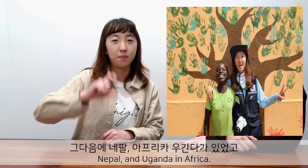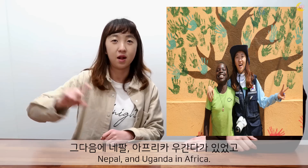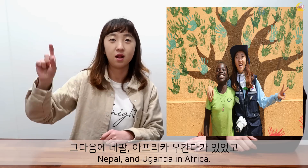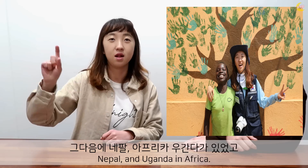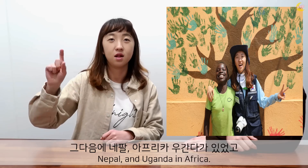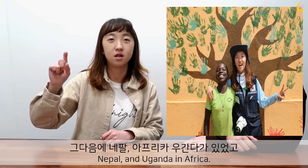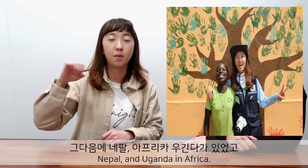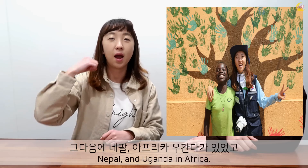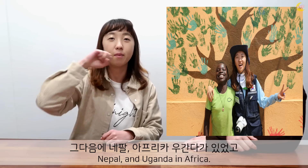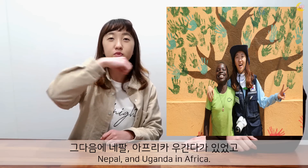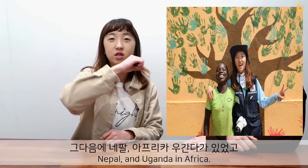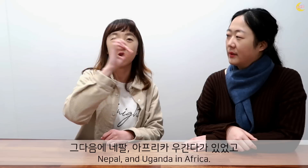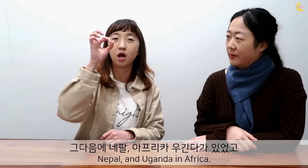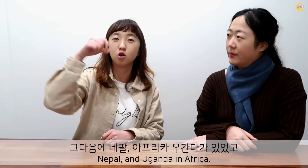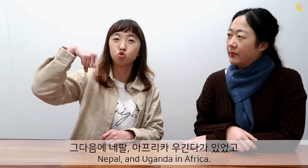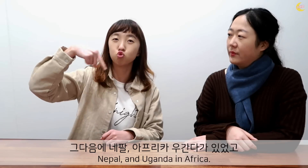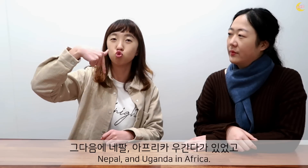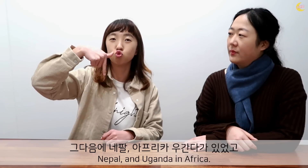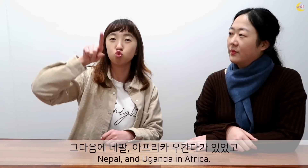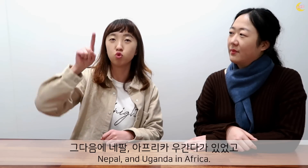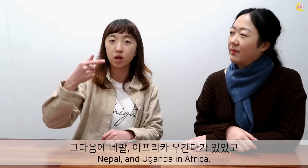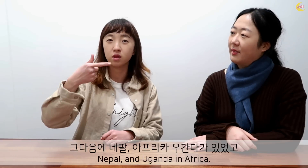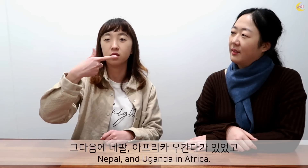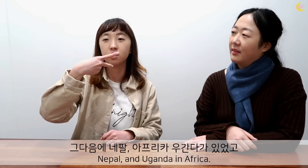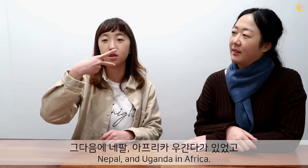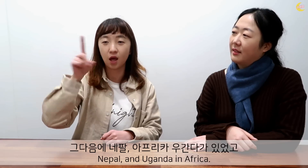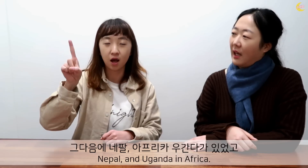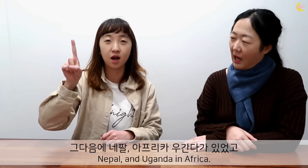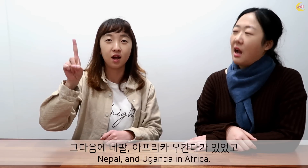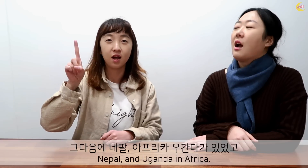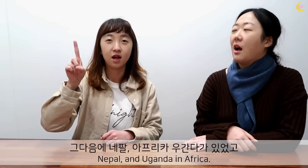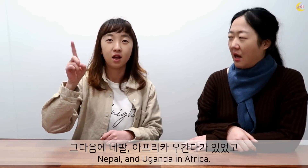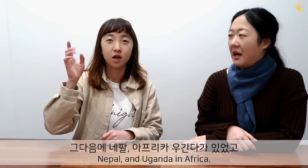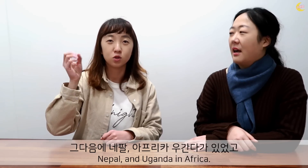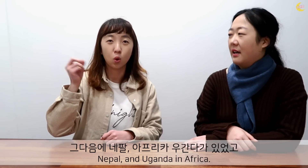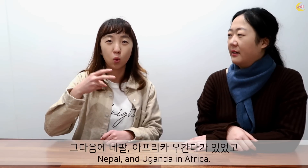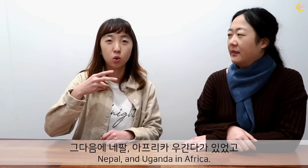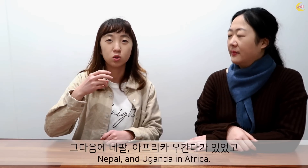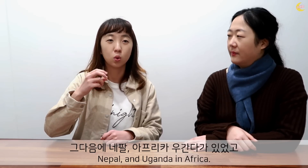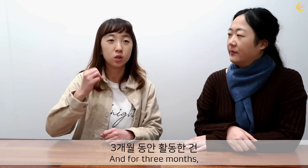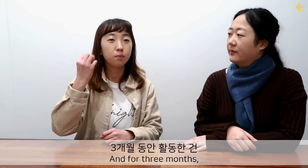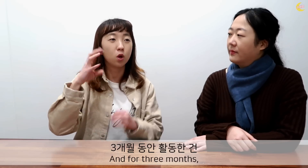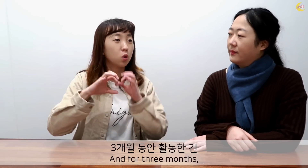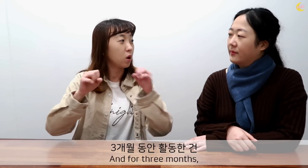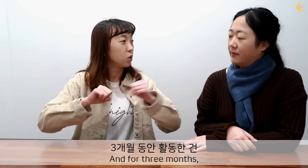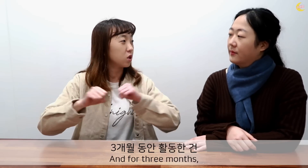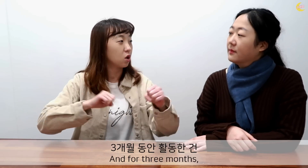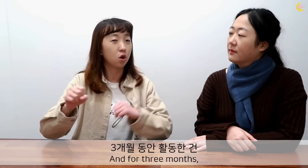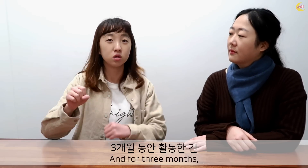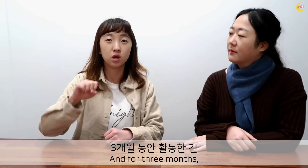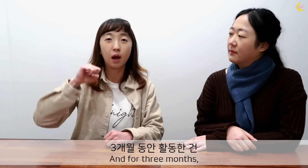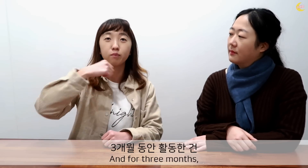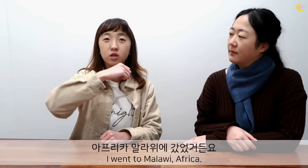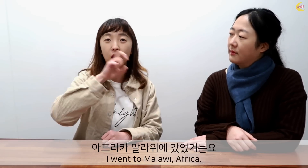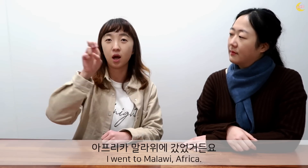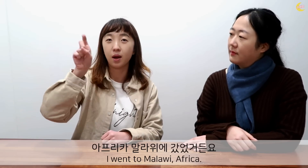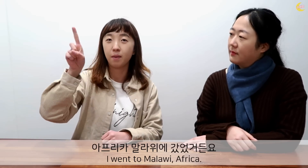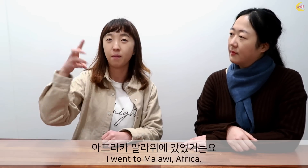Nepal, and Uganda in Africa. And for three months,